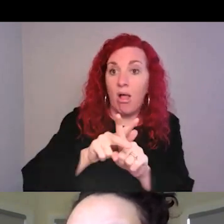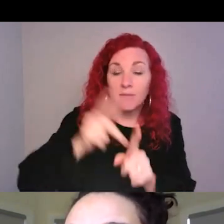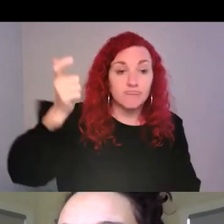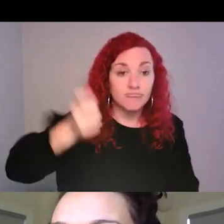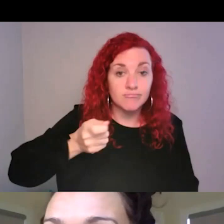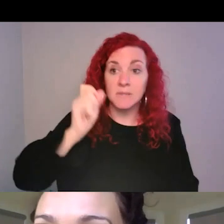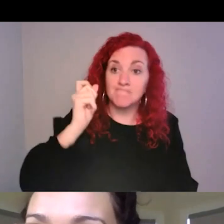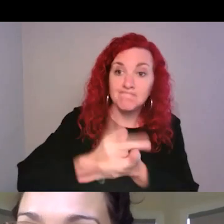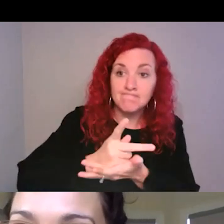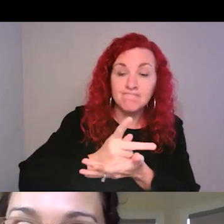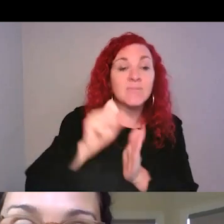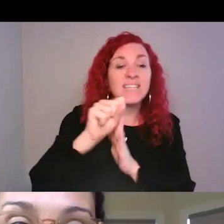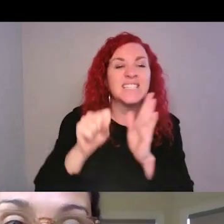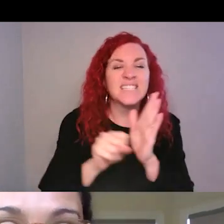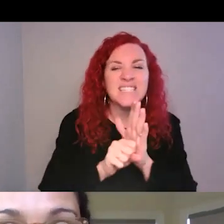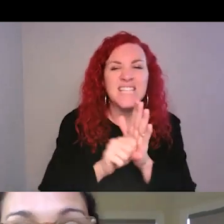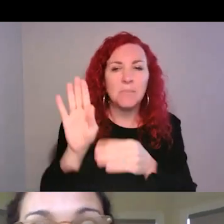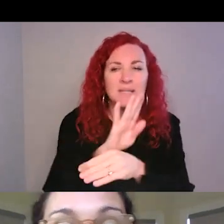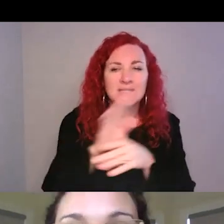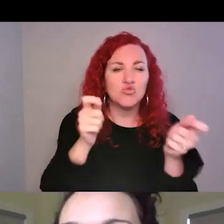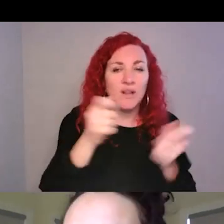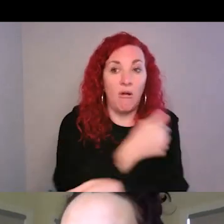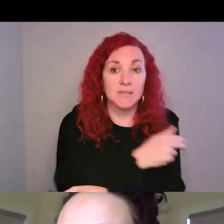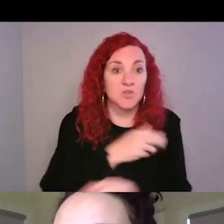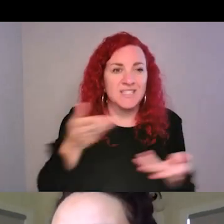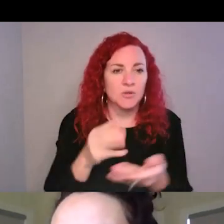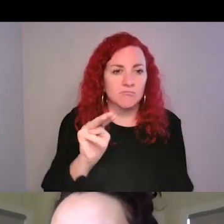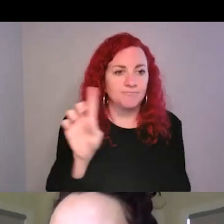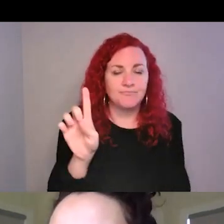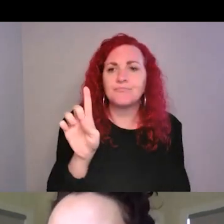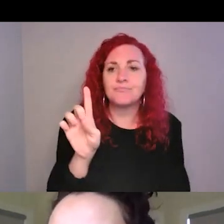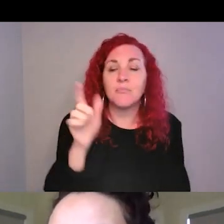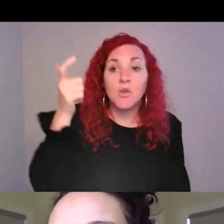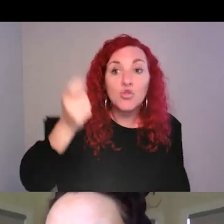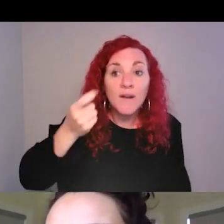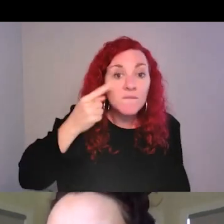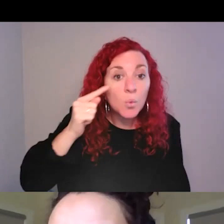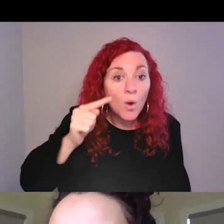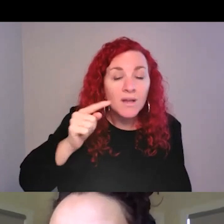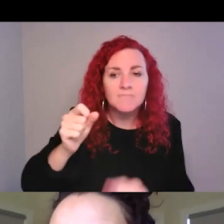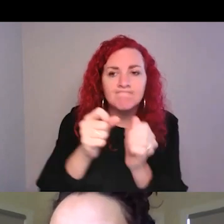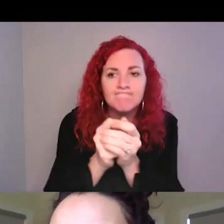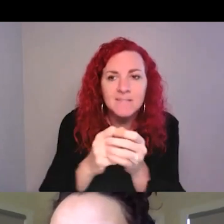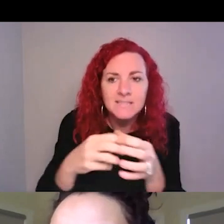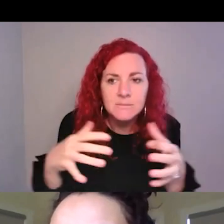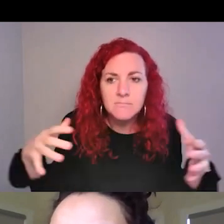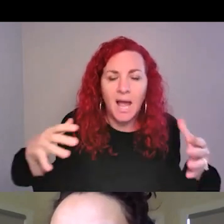THAT REGULATES THE HOSPITALS IN MARYLAND AND THE GRANT WAS TO EXPAND AND BUILD OUT INFRASTRUCTURE FOR SERVICES.